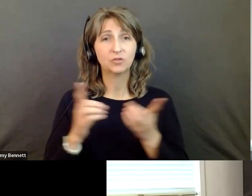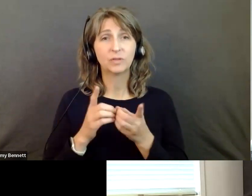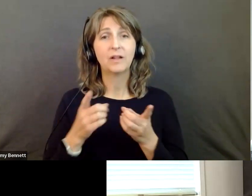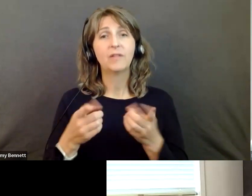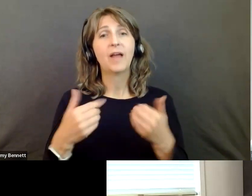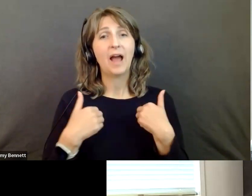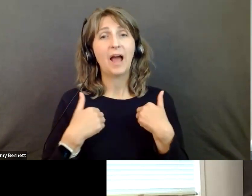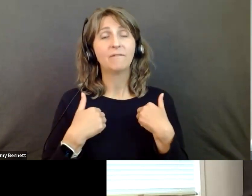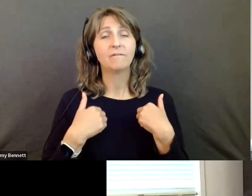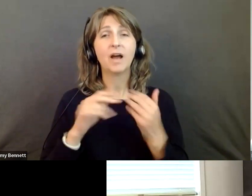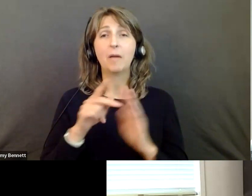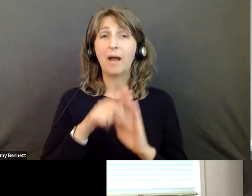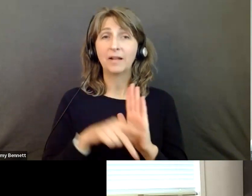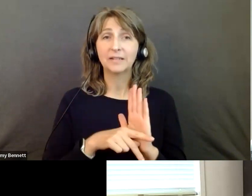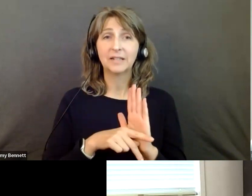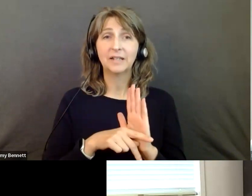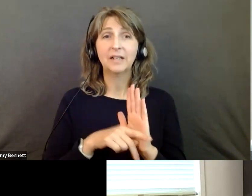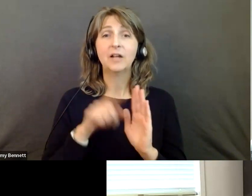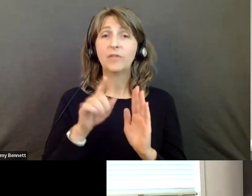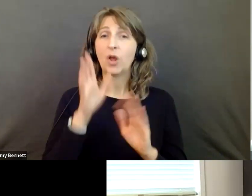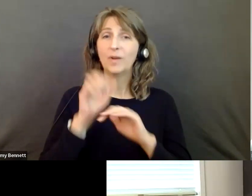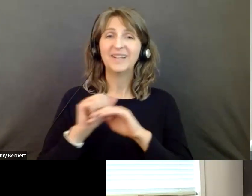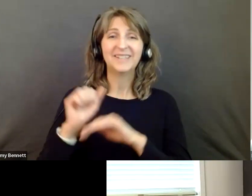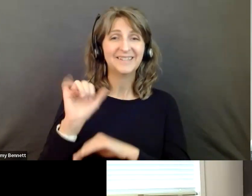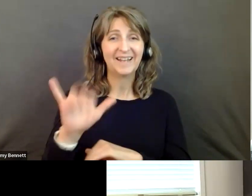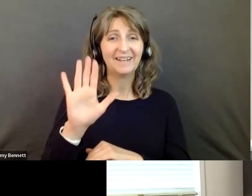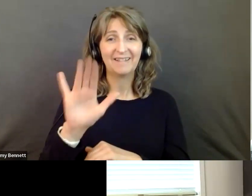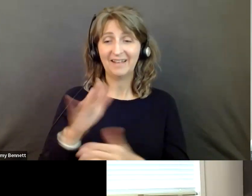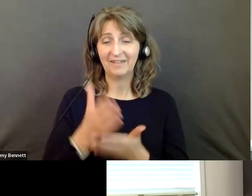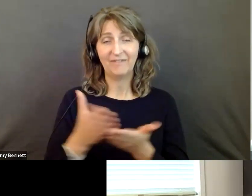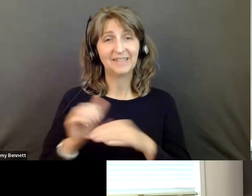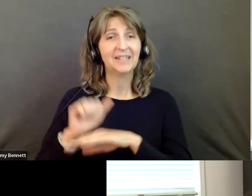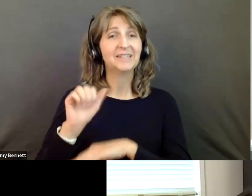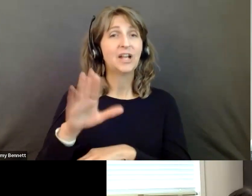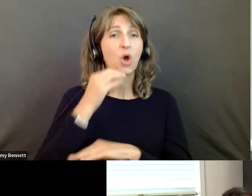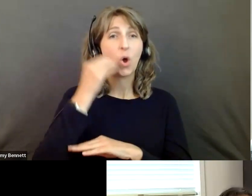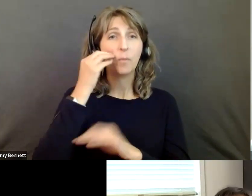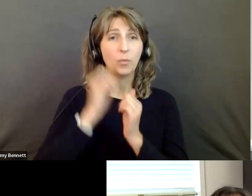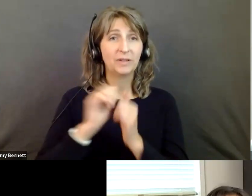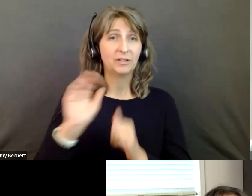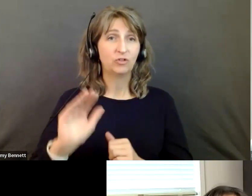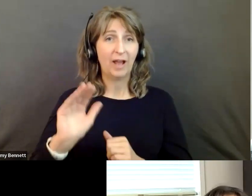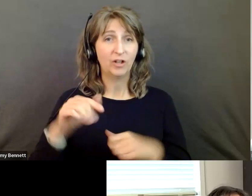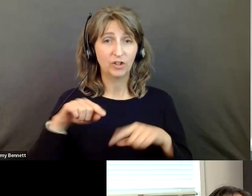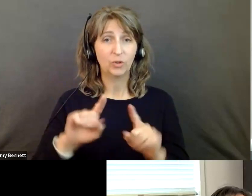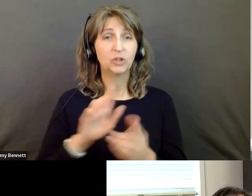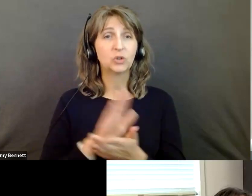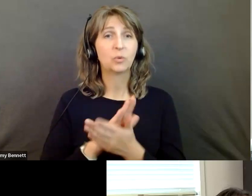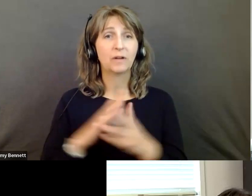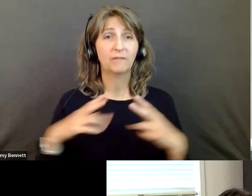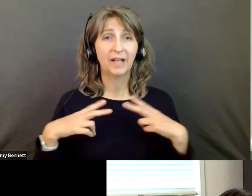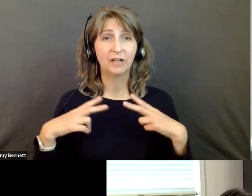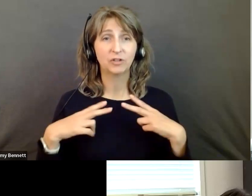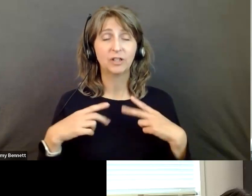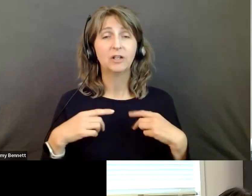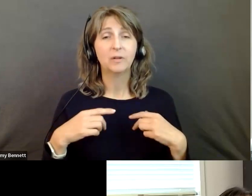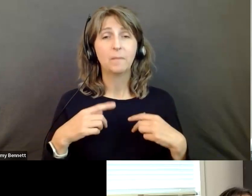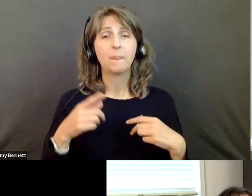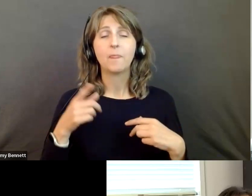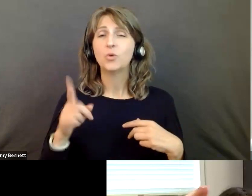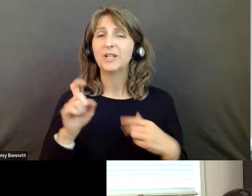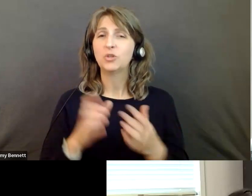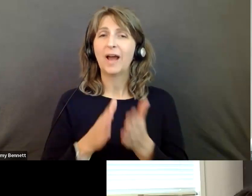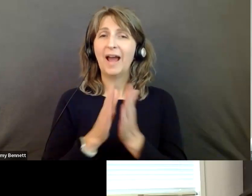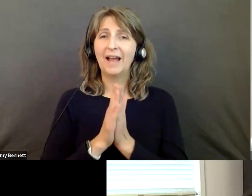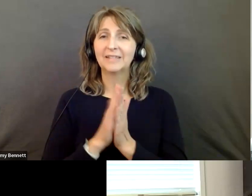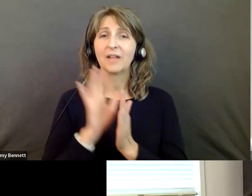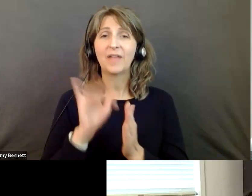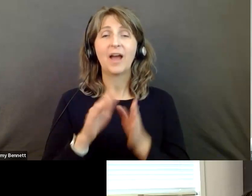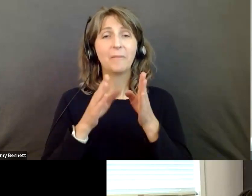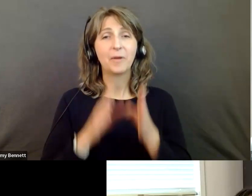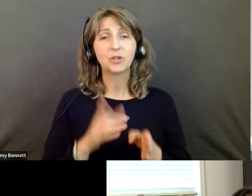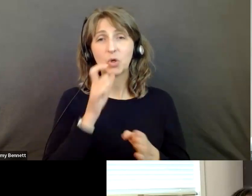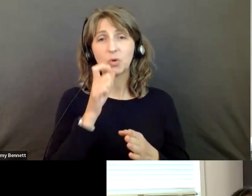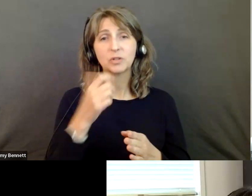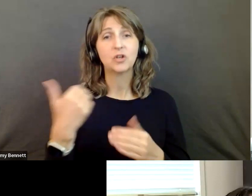A policy in place where they will send the device home with the child. You just have to ask the person at the district, the person who is over it all.